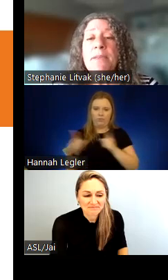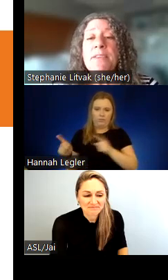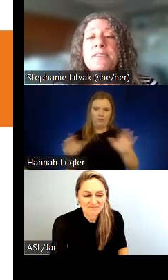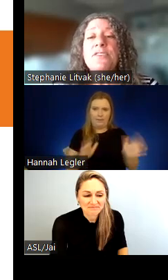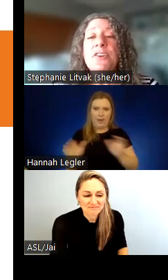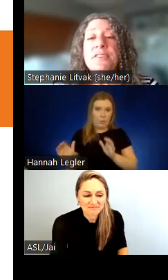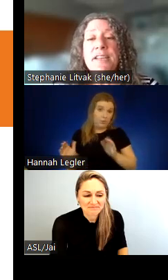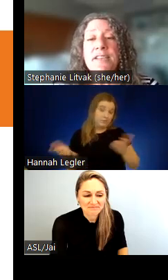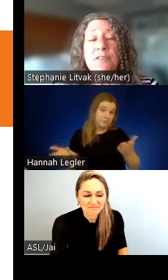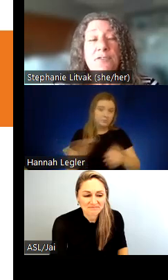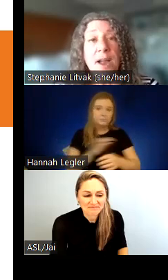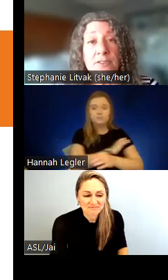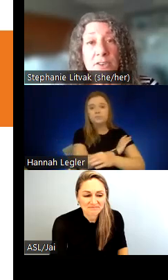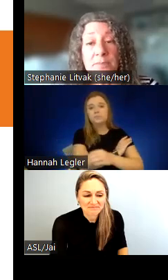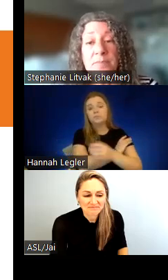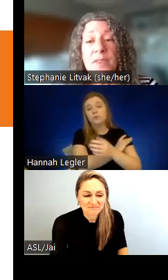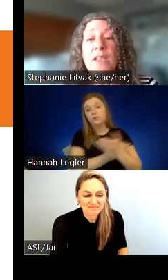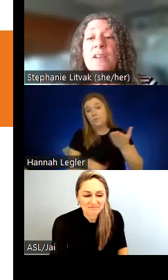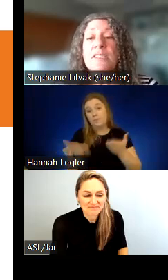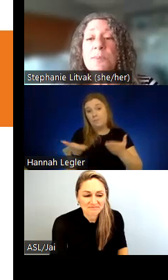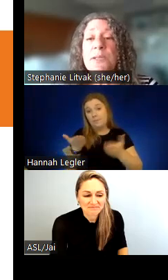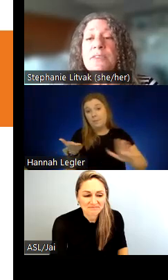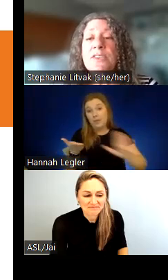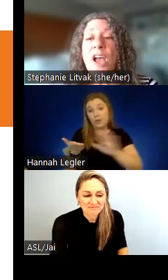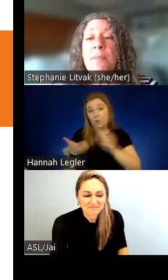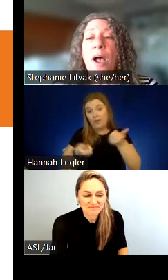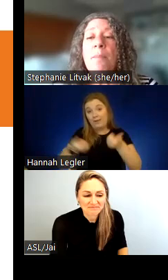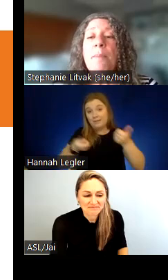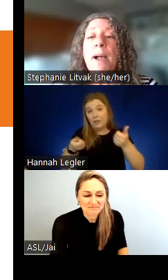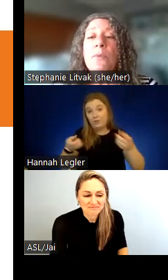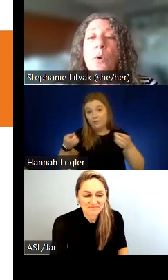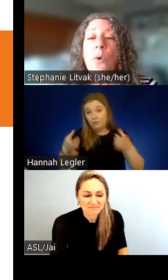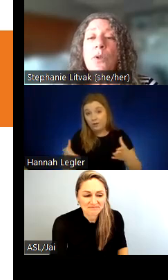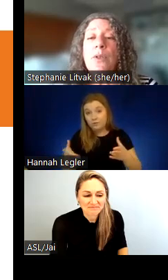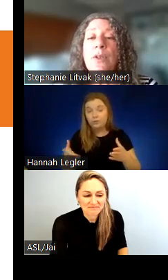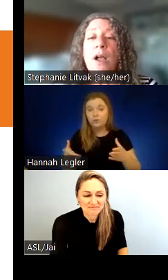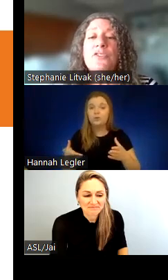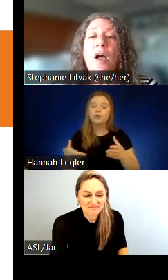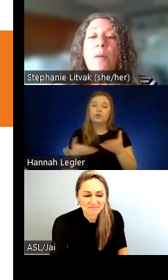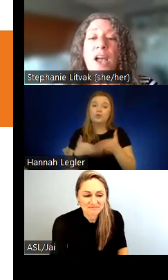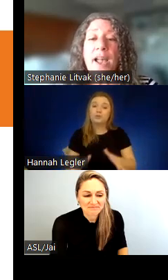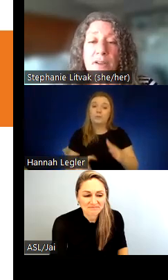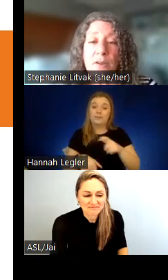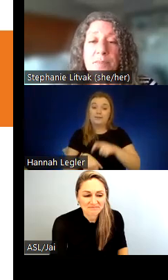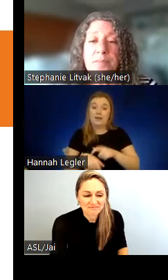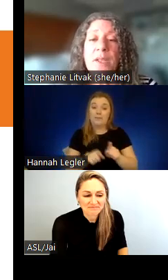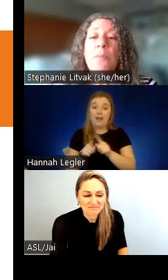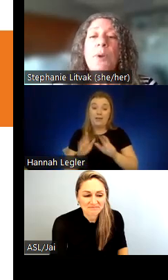Maybe this is your executive director, split the time up by role, not job title.